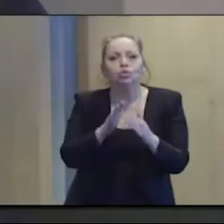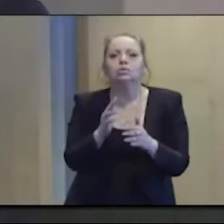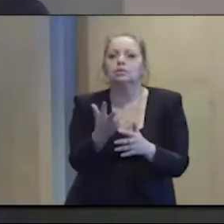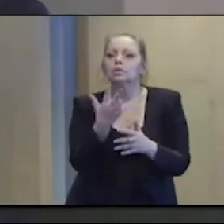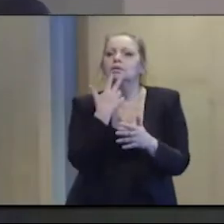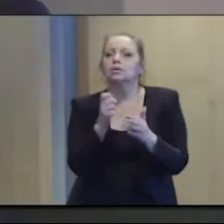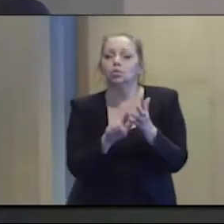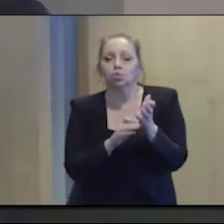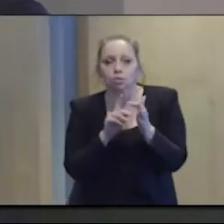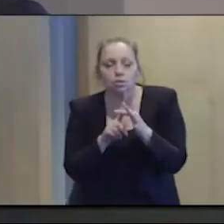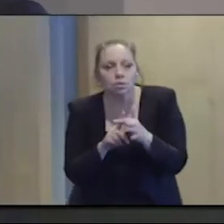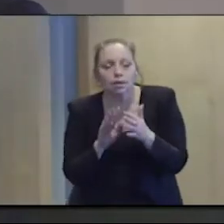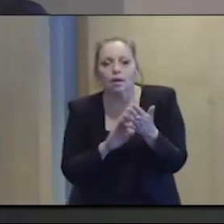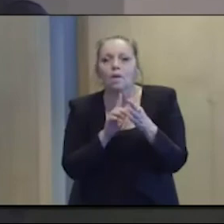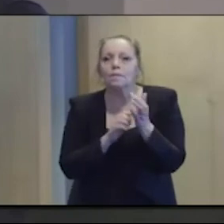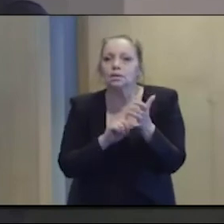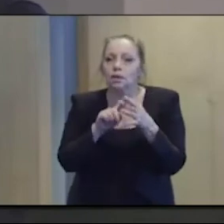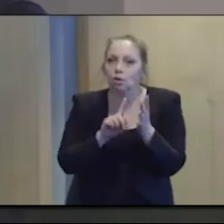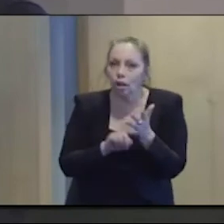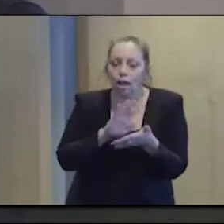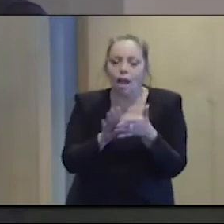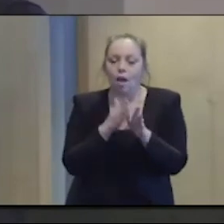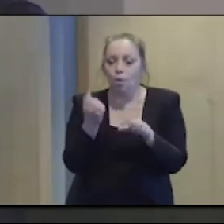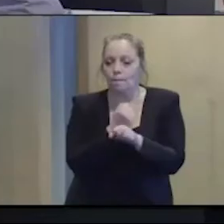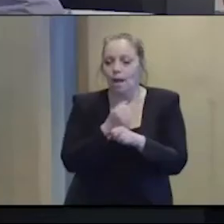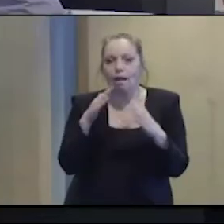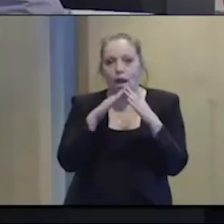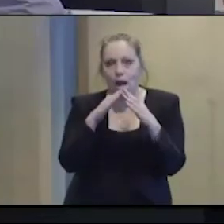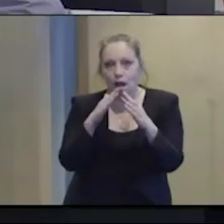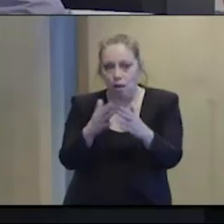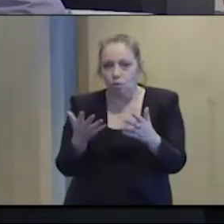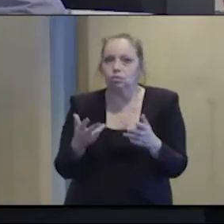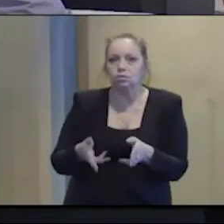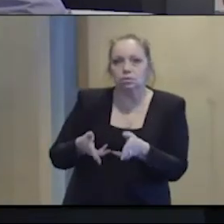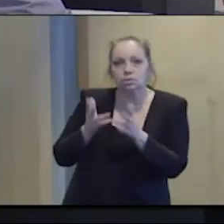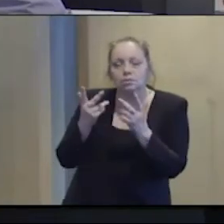like the materials we use or how we build housing as we build like infrastructures up and have more